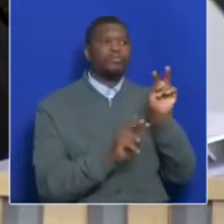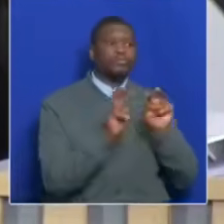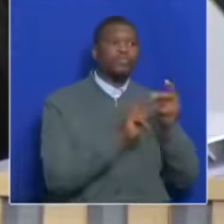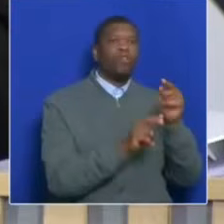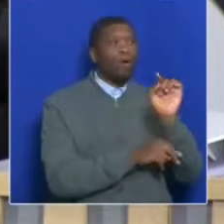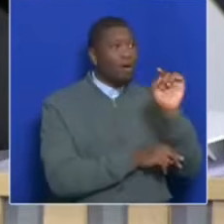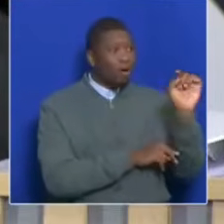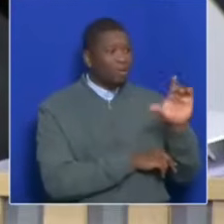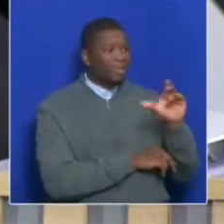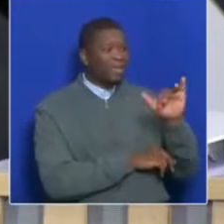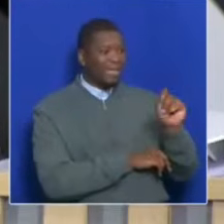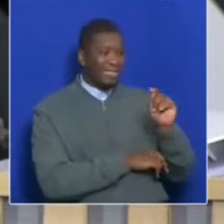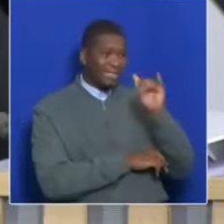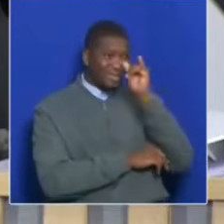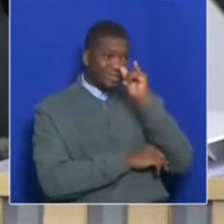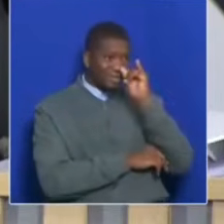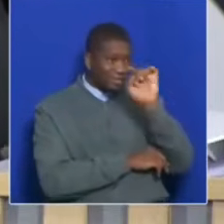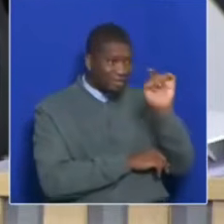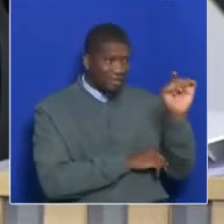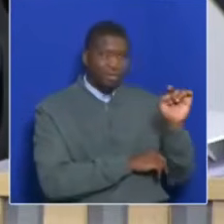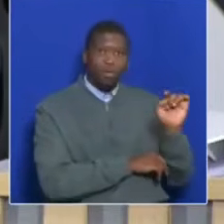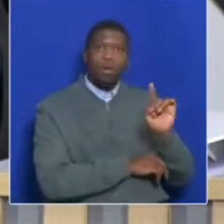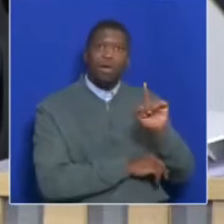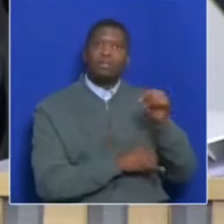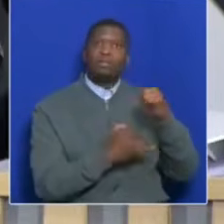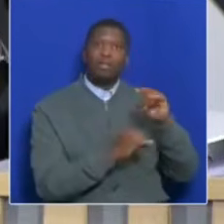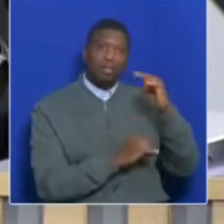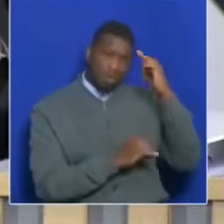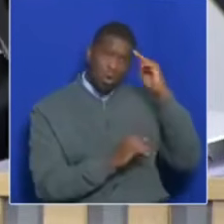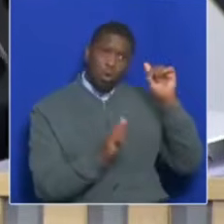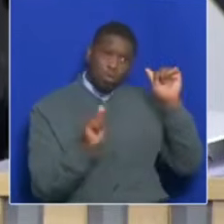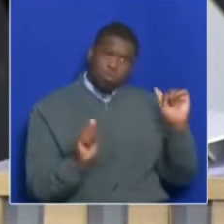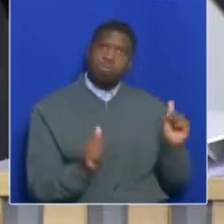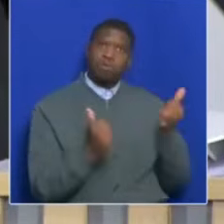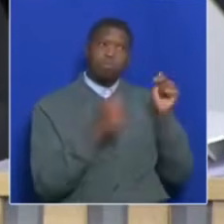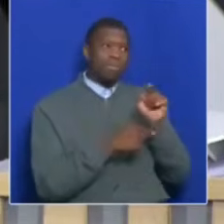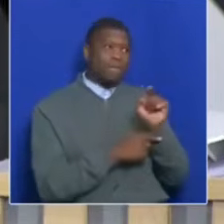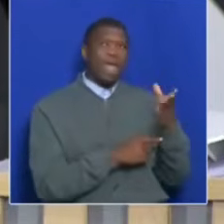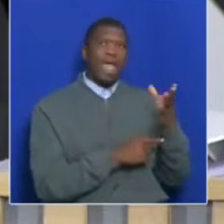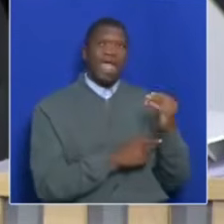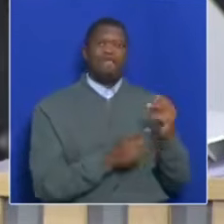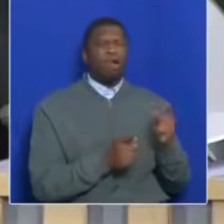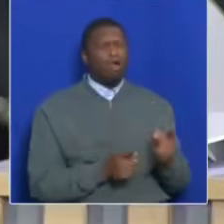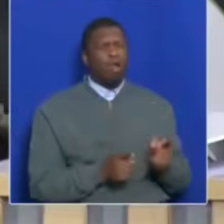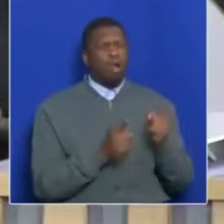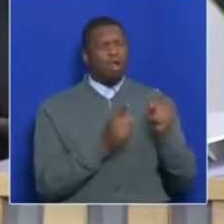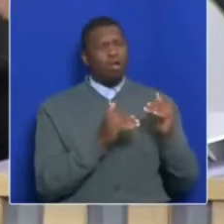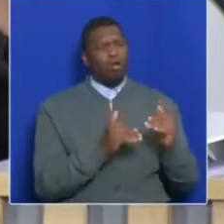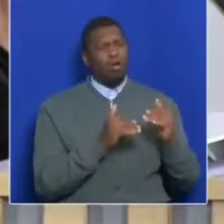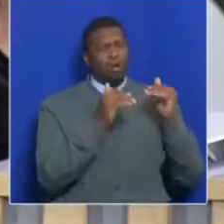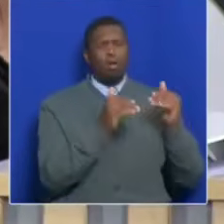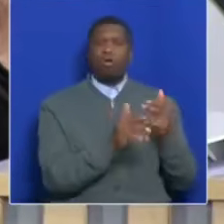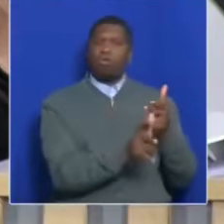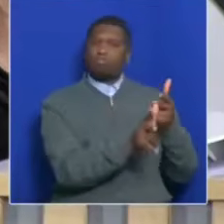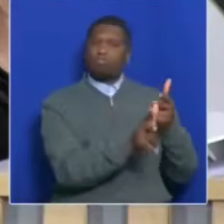knowing fully well that they have highowered firearms and they will go all out to to shoot